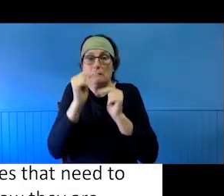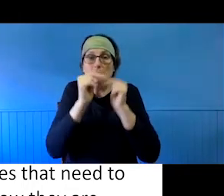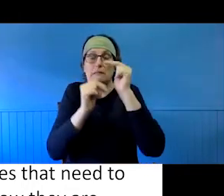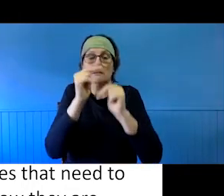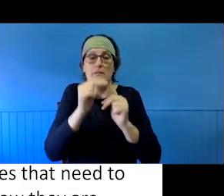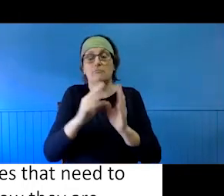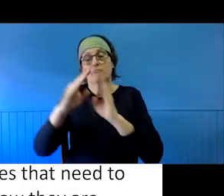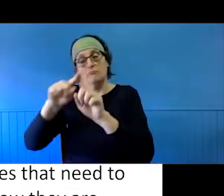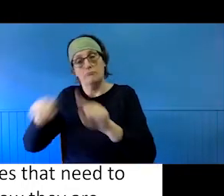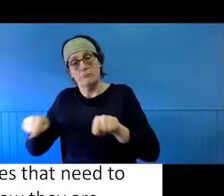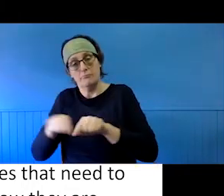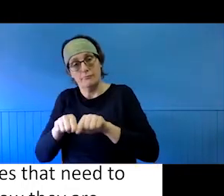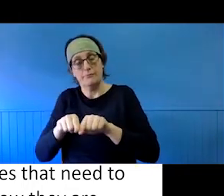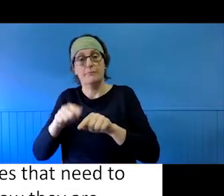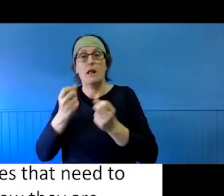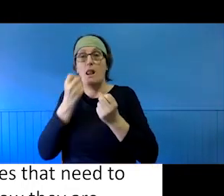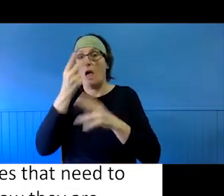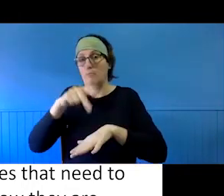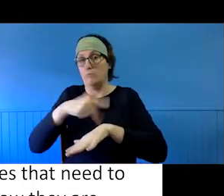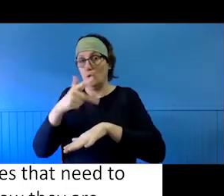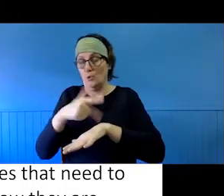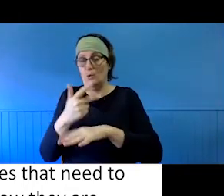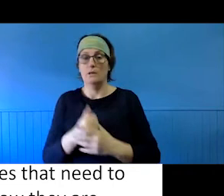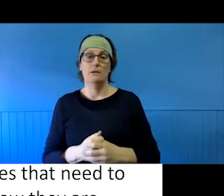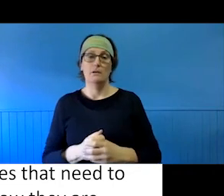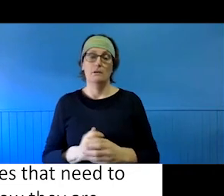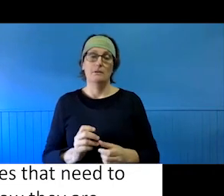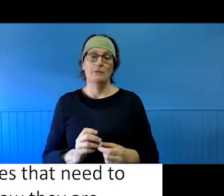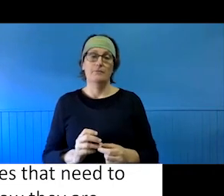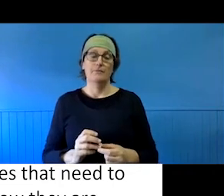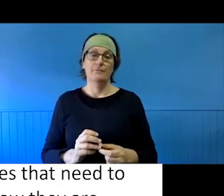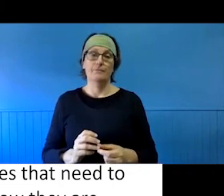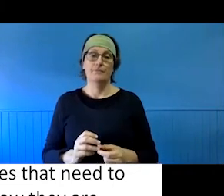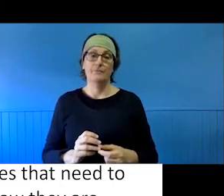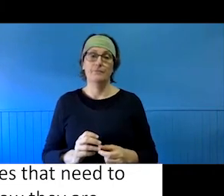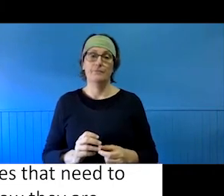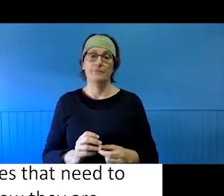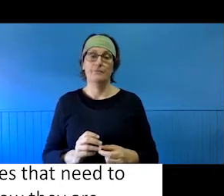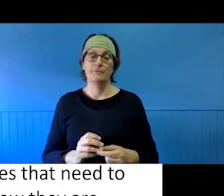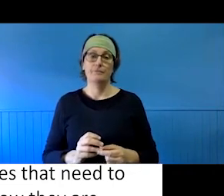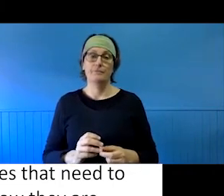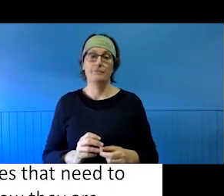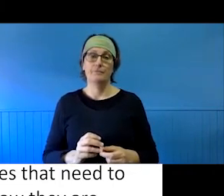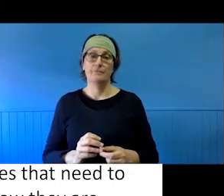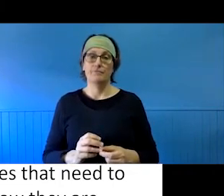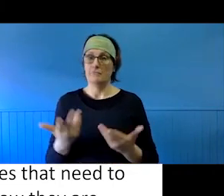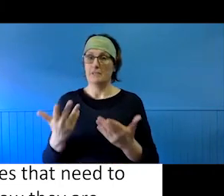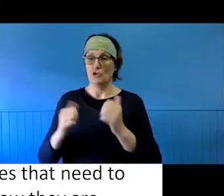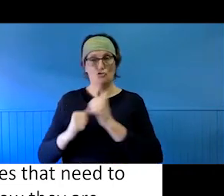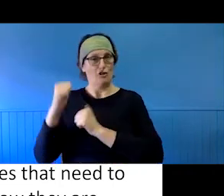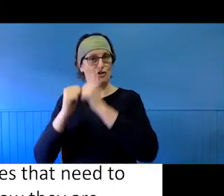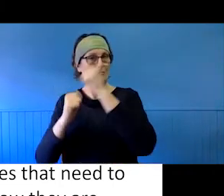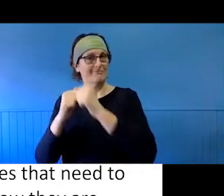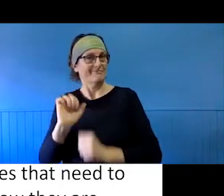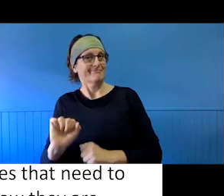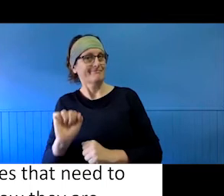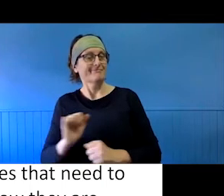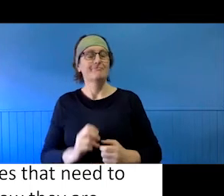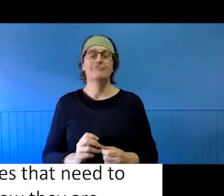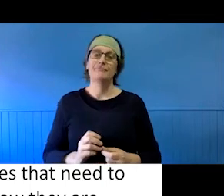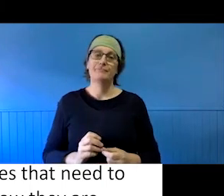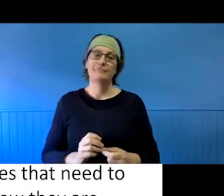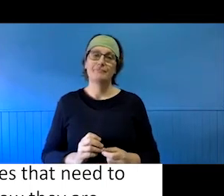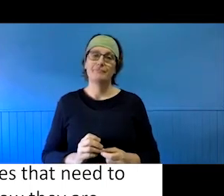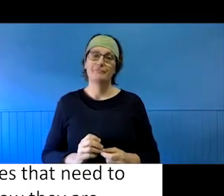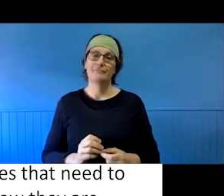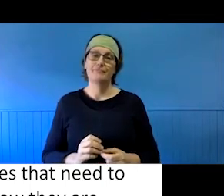on the far right side, filling up the large equilateral triangle is "organised structure" as we consider